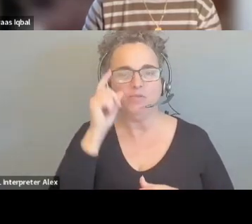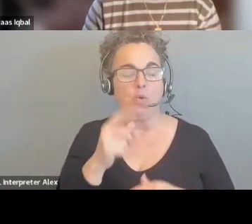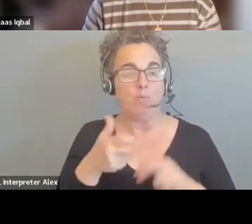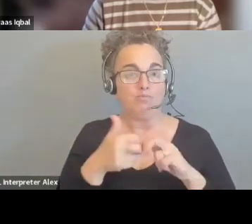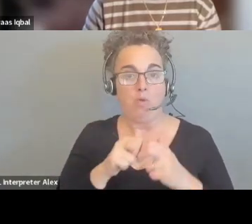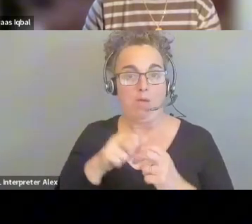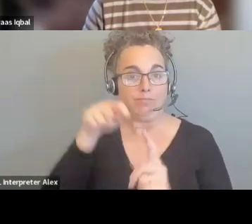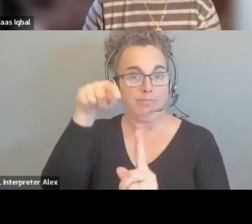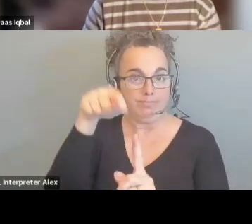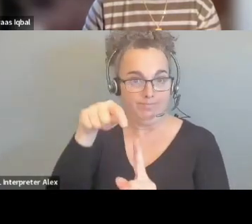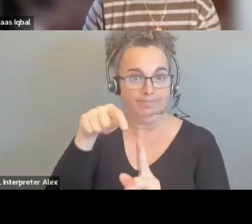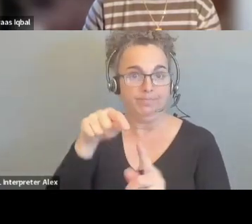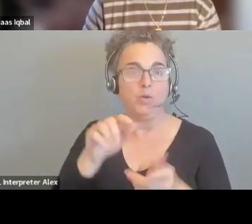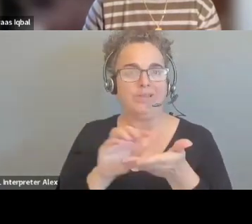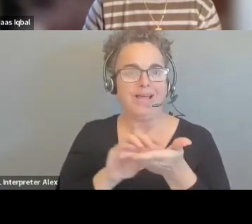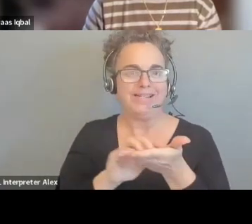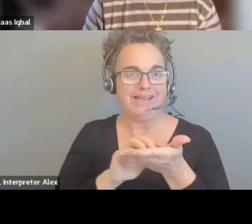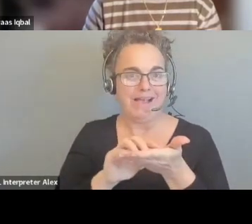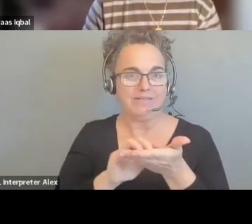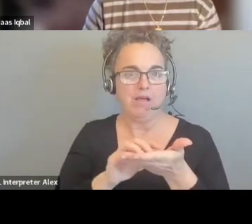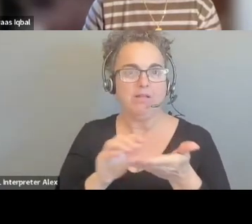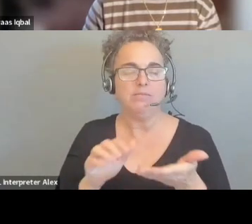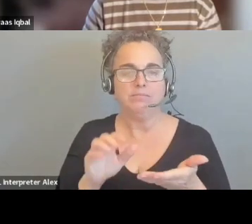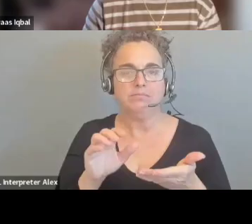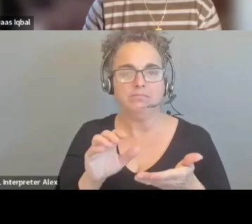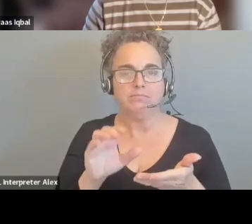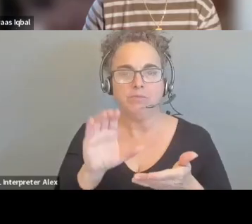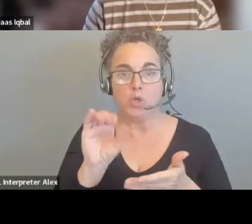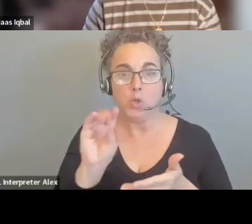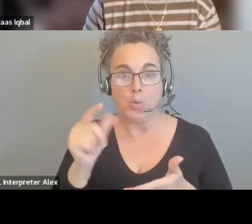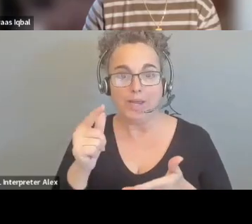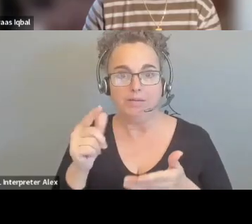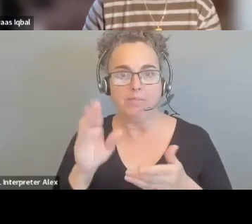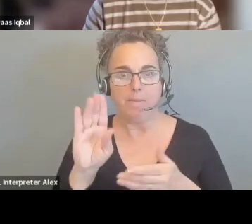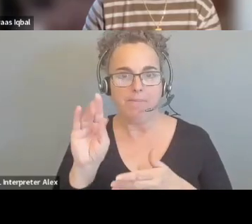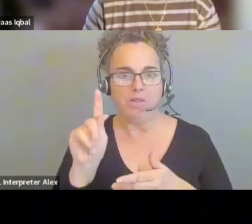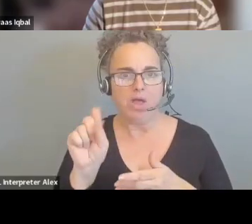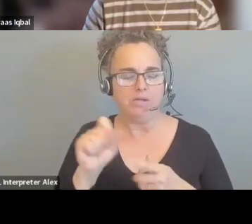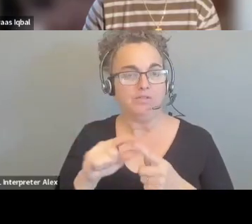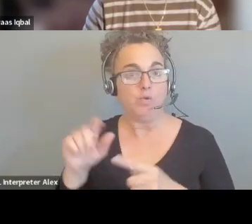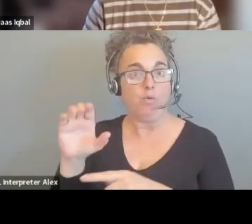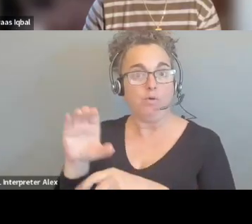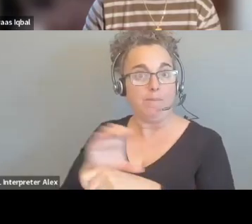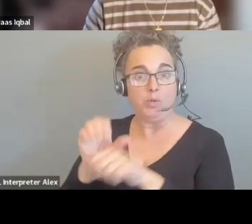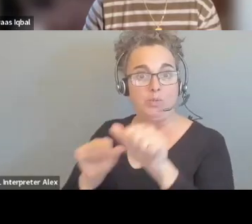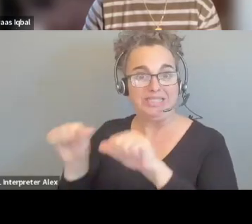with the tactile coding box is that existing tools to learn computer science are prohibitively expensive.